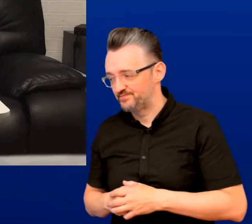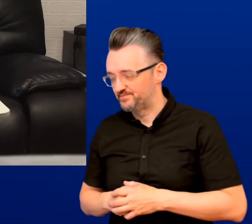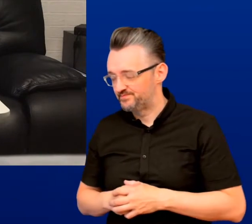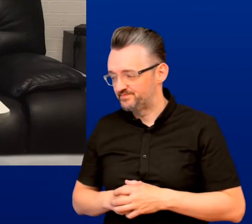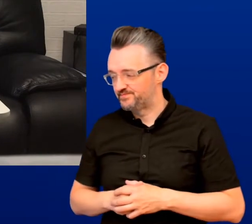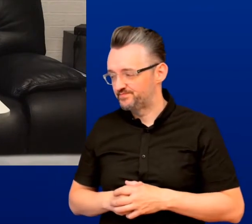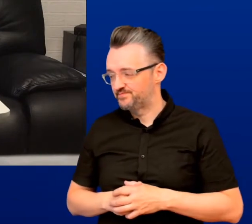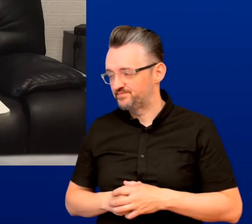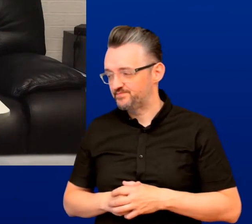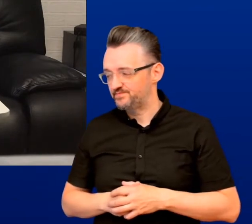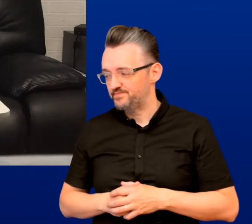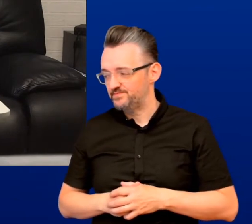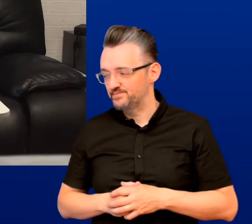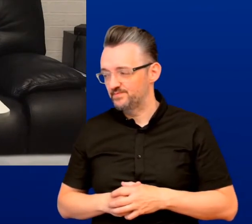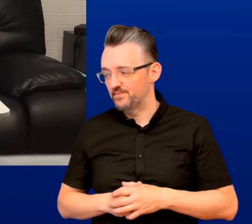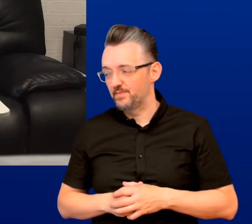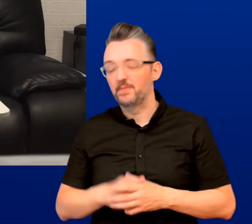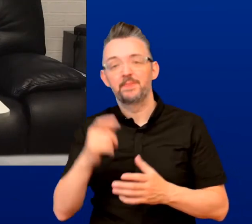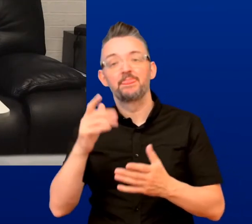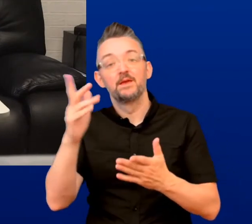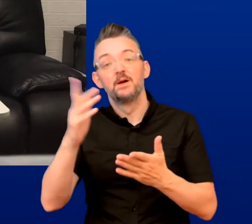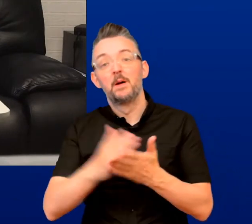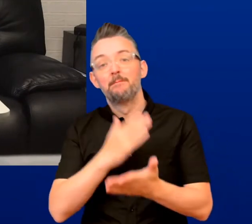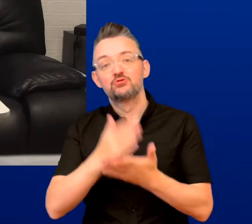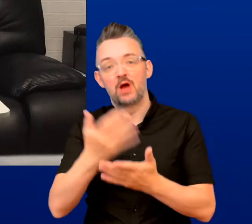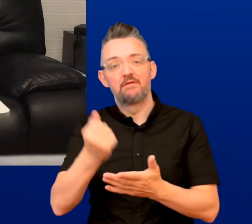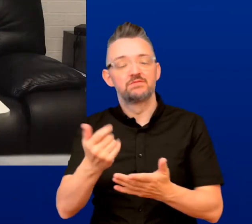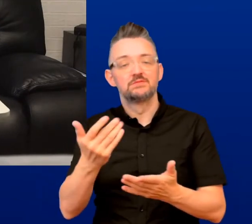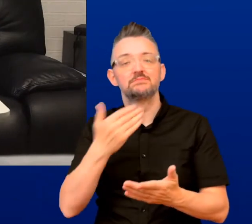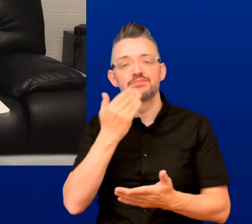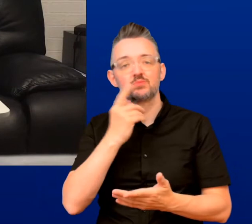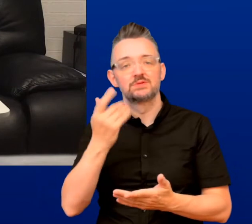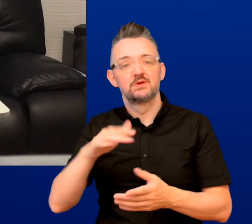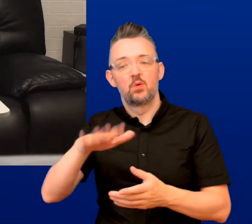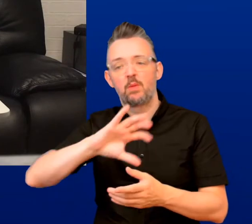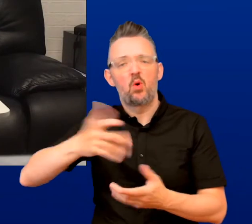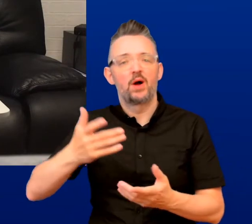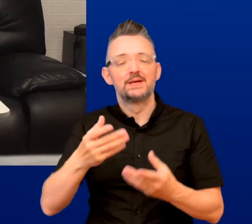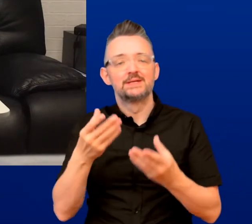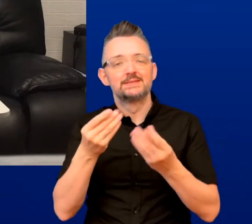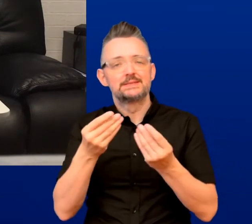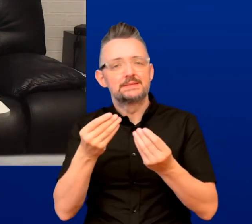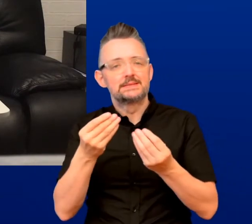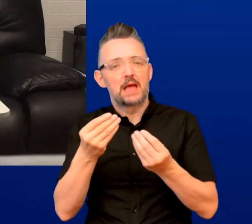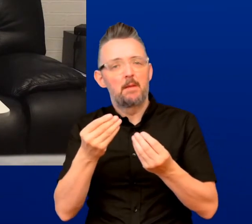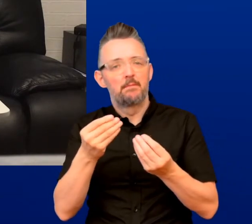Make sure you've got plenty of wipes to hand or a damp cloth.